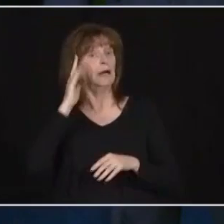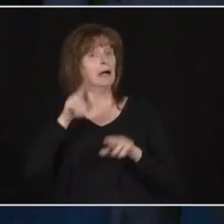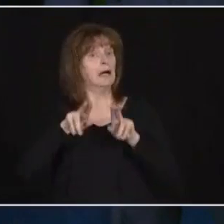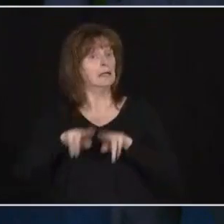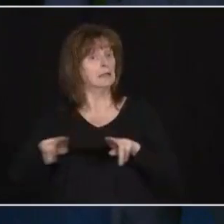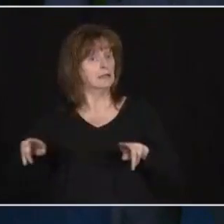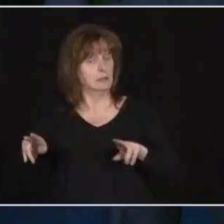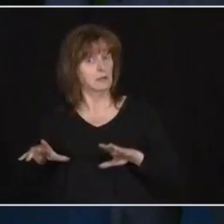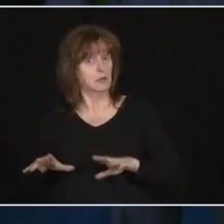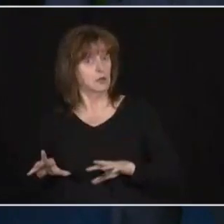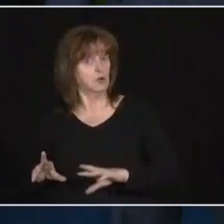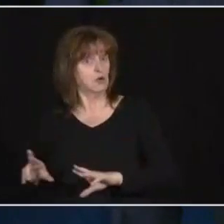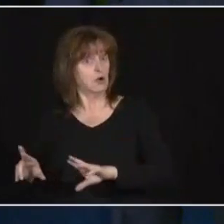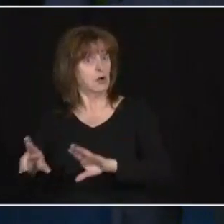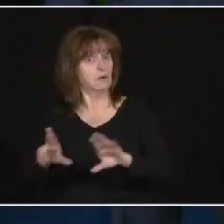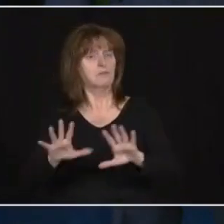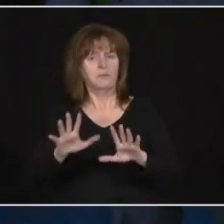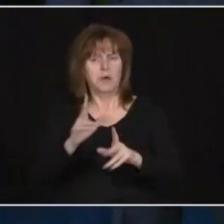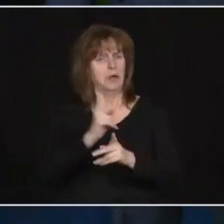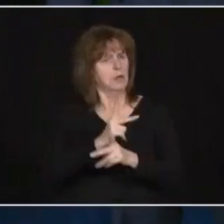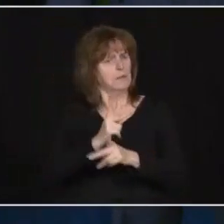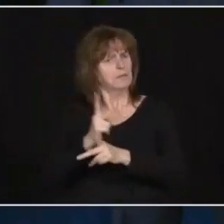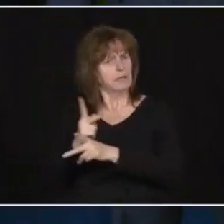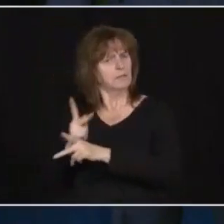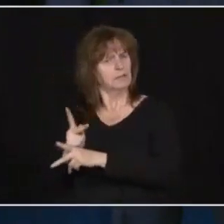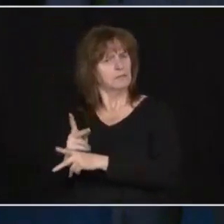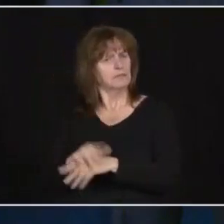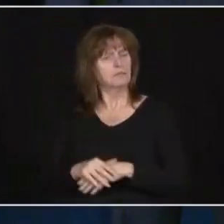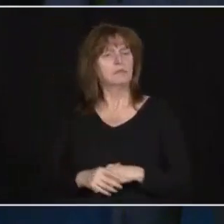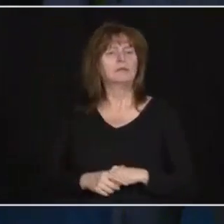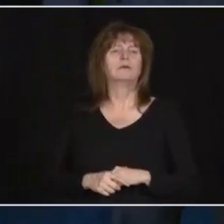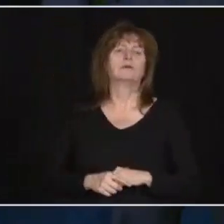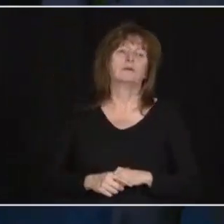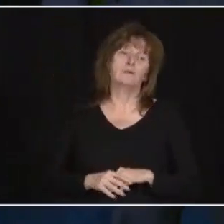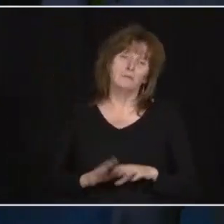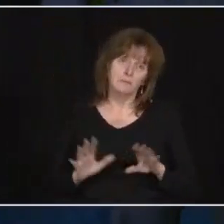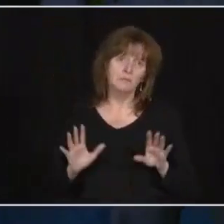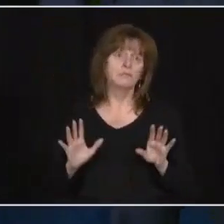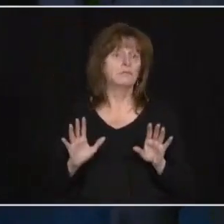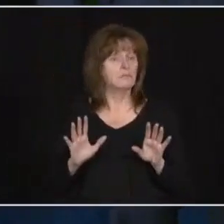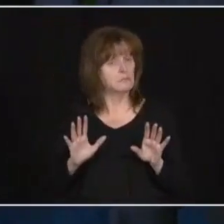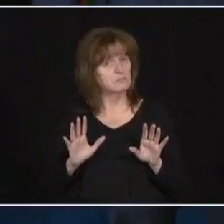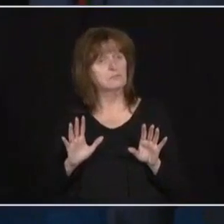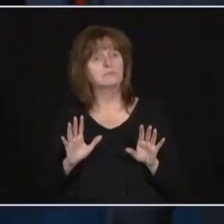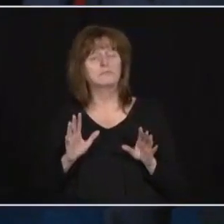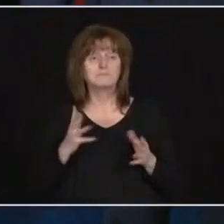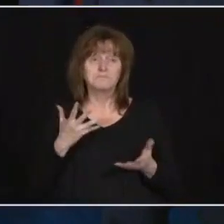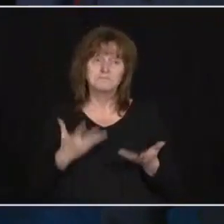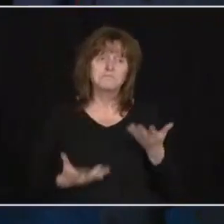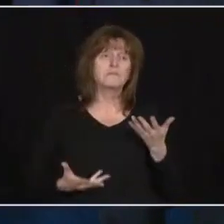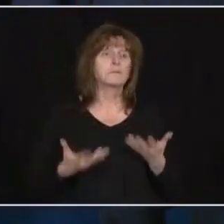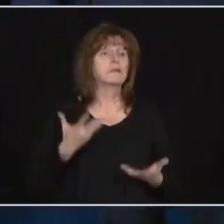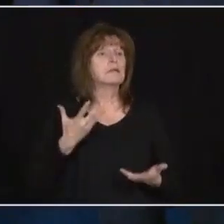have been created during this capacity change to make sure we had more hospital beds. But some of the additional beds also